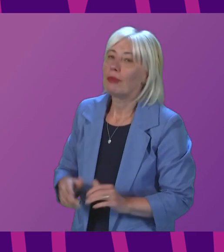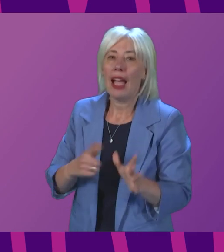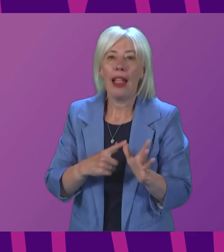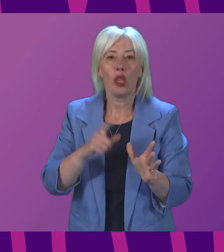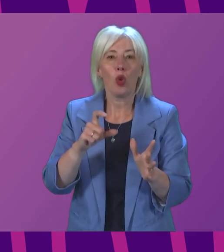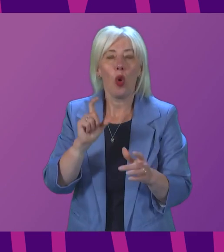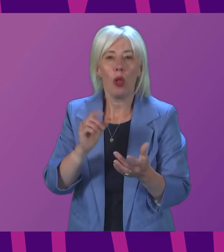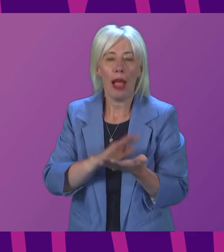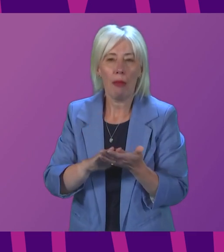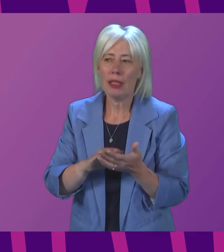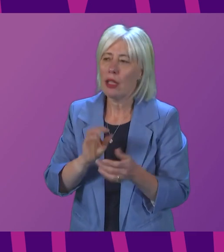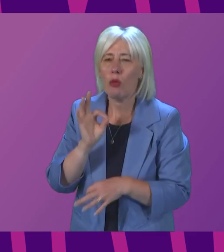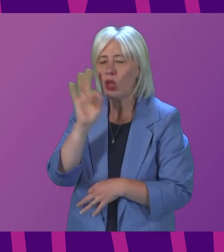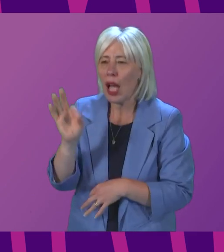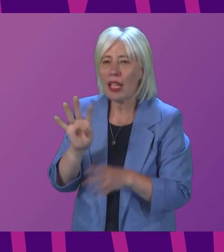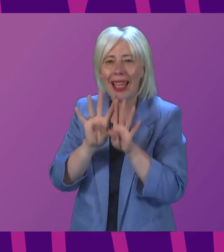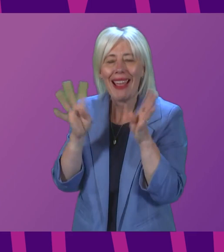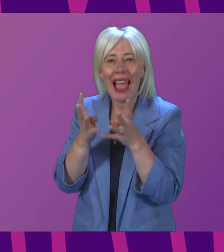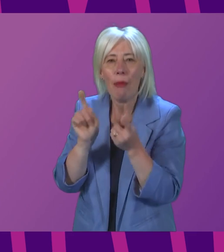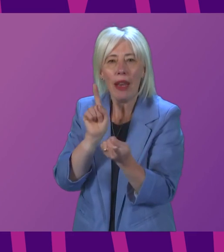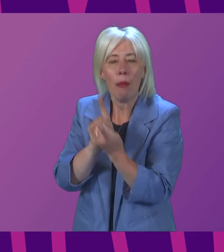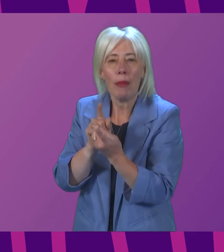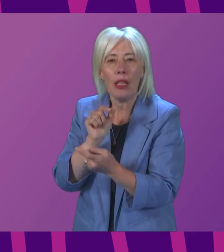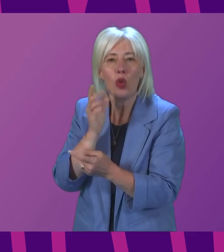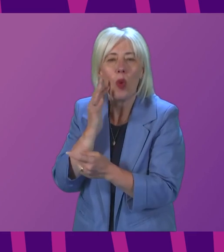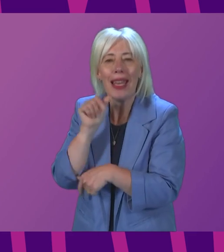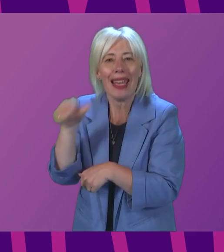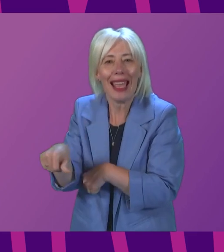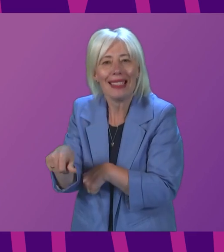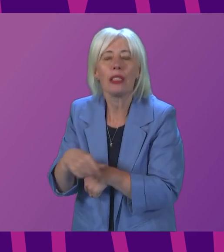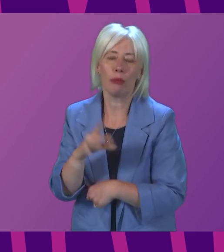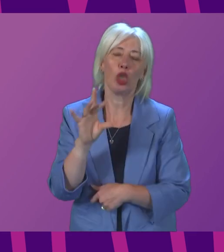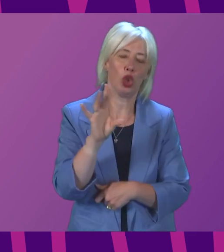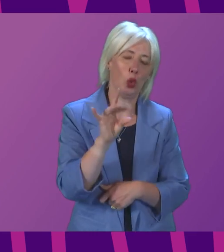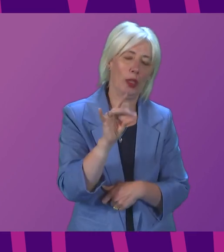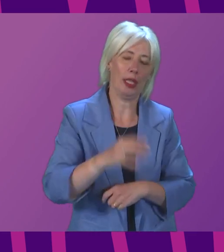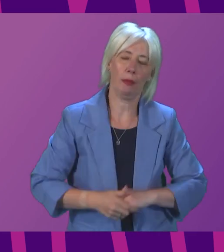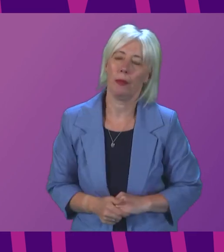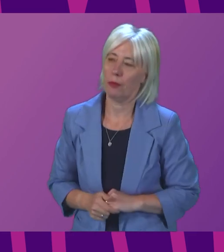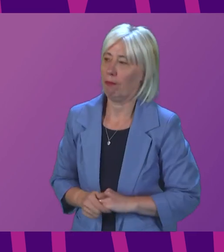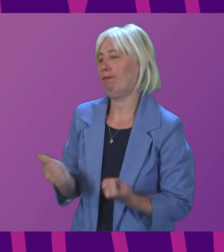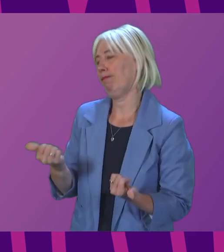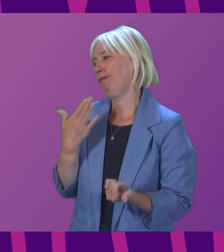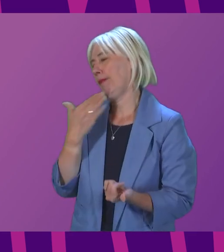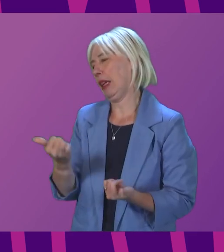To ask the First Minister when the Cabinet will next meet. Tuesday. I am very grateful for that reply.